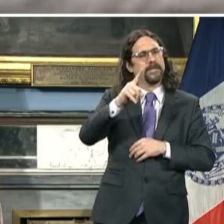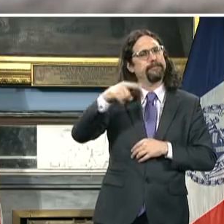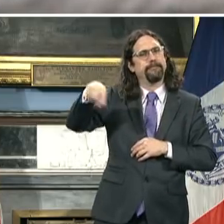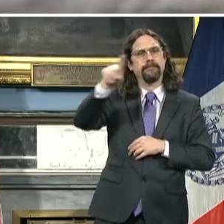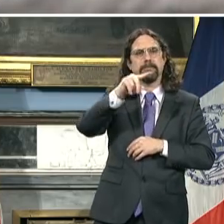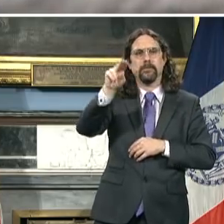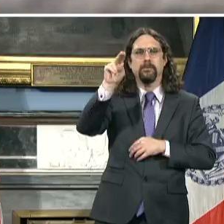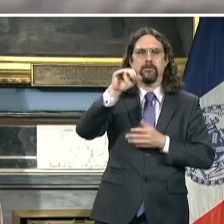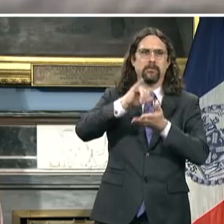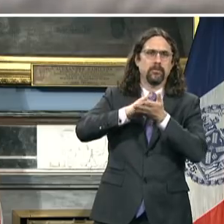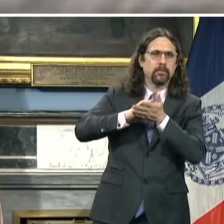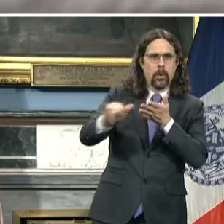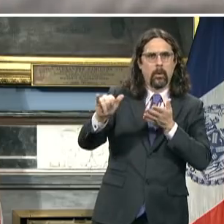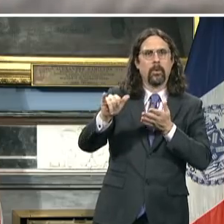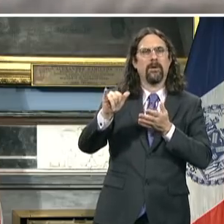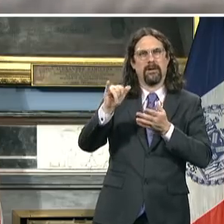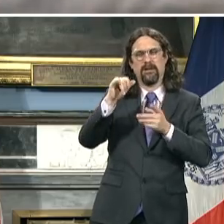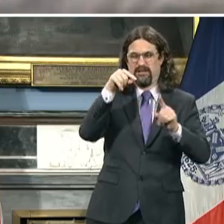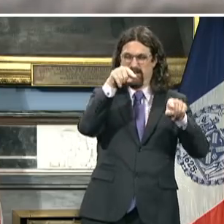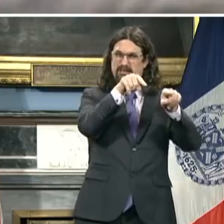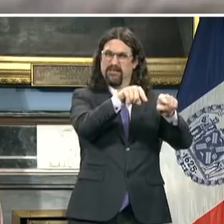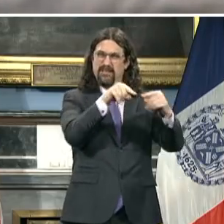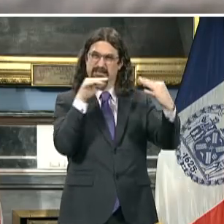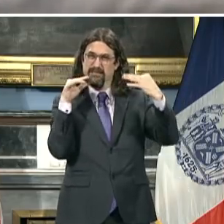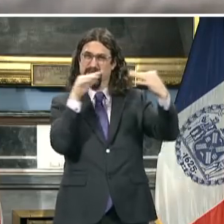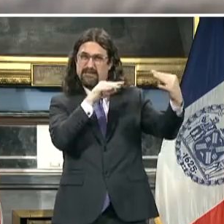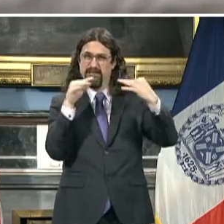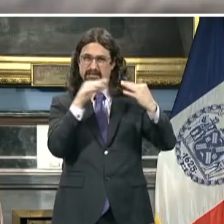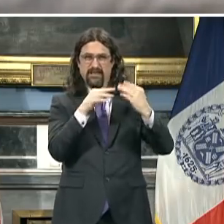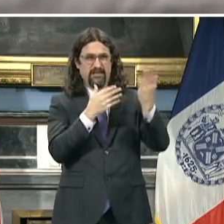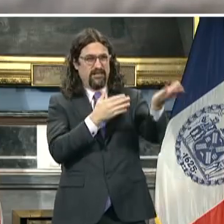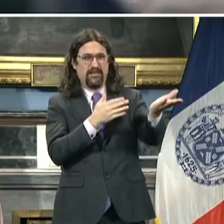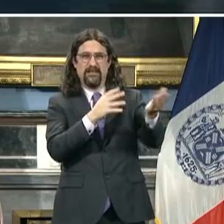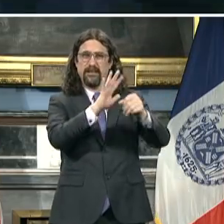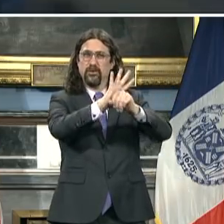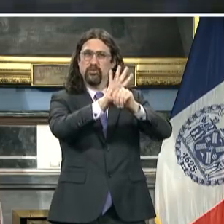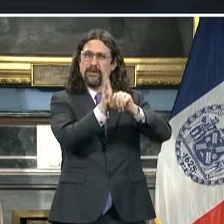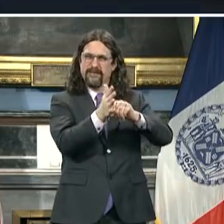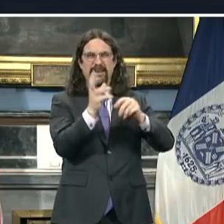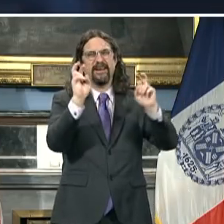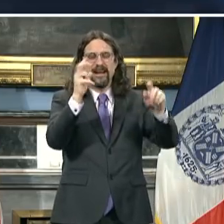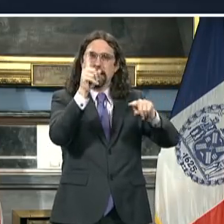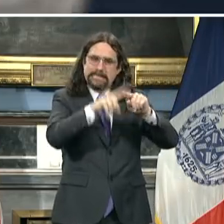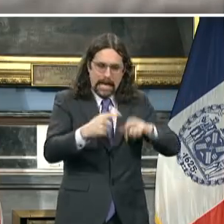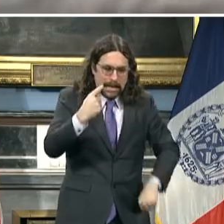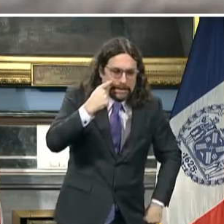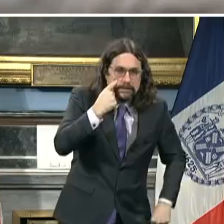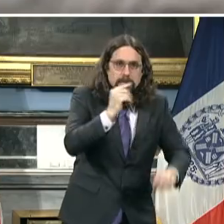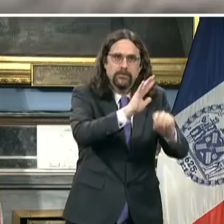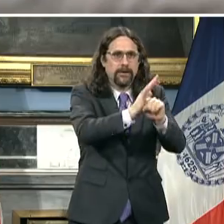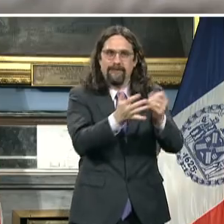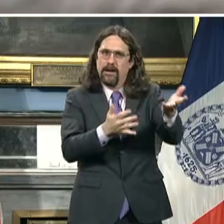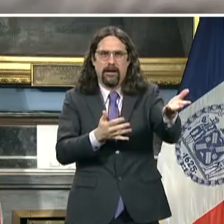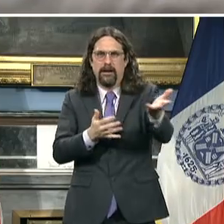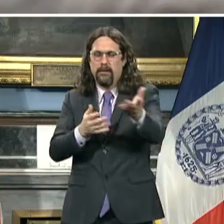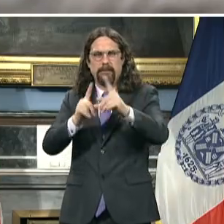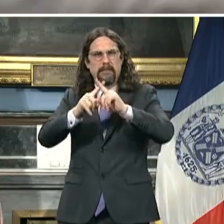FIGHTING BACK. NEW YORK CITY IS FIGHTING BACK. WE HAVE AN INVISIBLE EEMN Y,